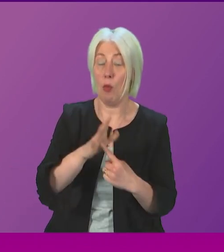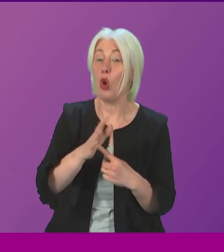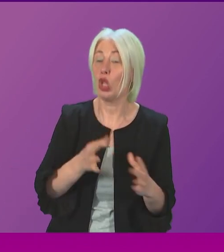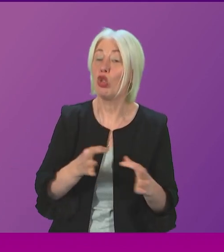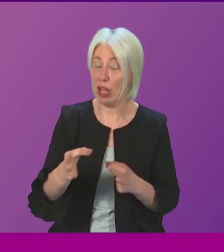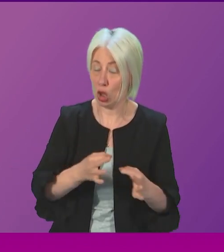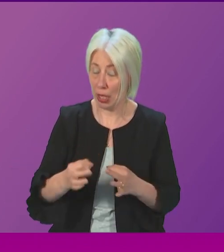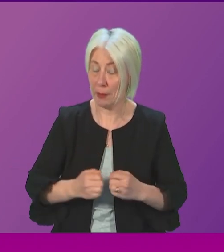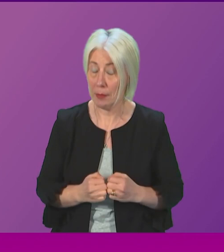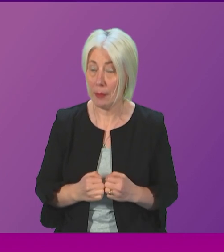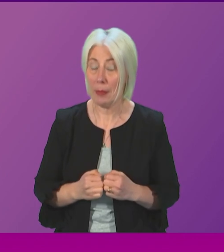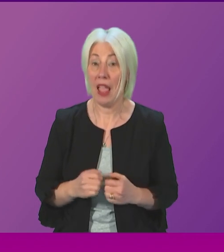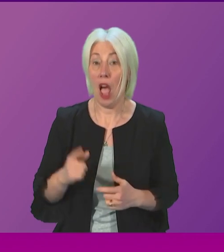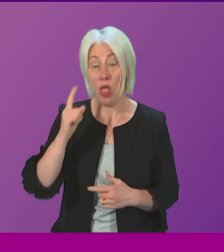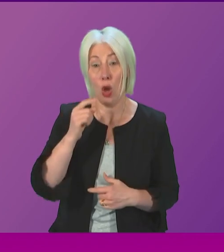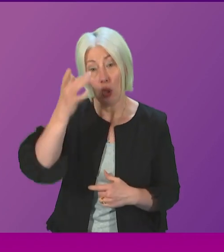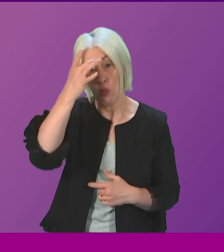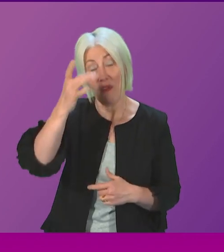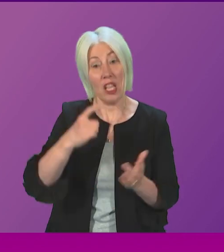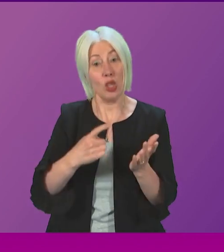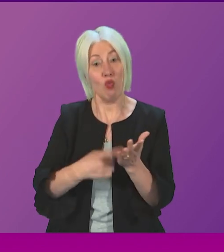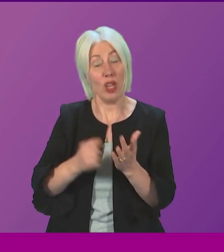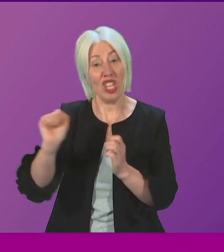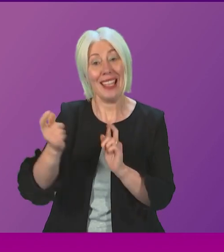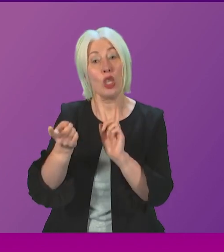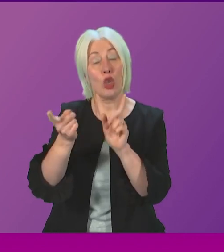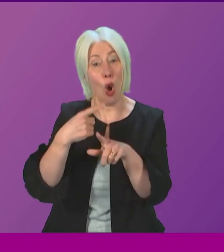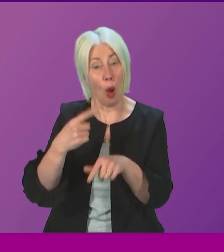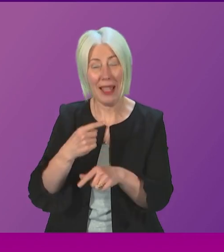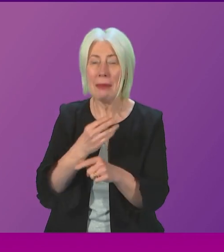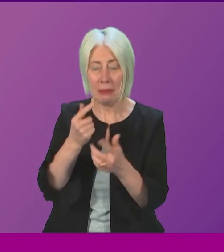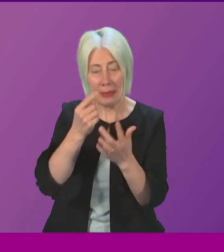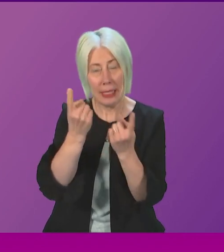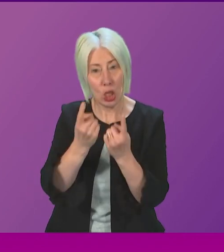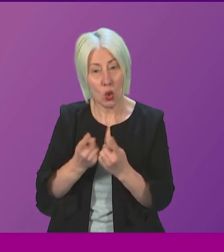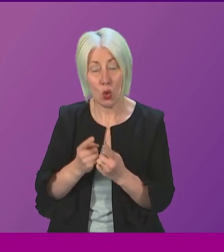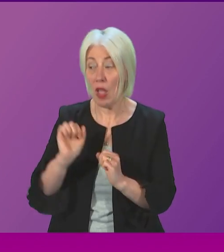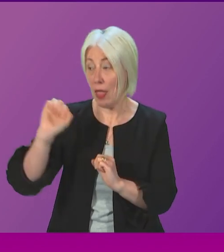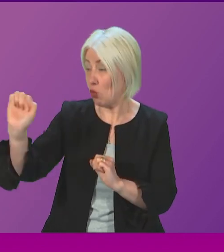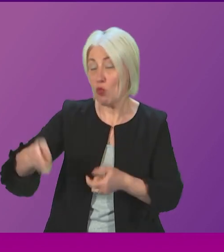Claire Baker has rightly raised a number of issues from Professor Ritchie’s comments